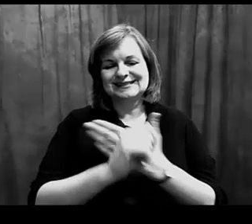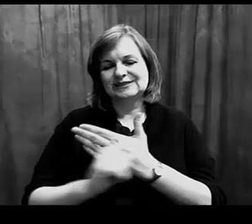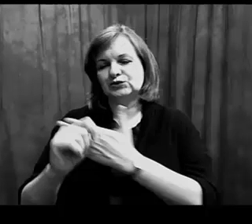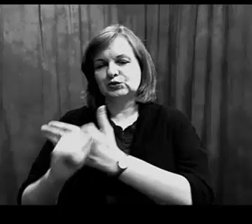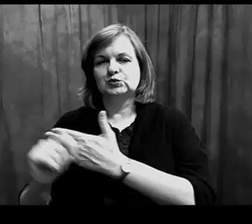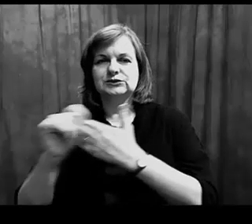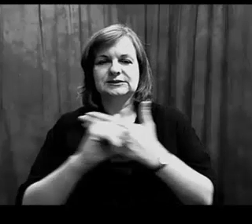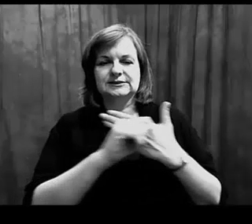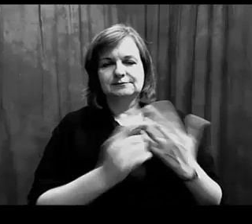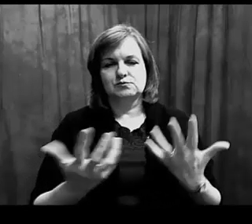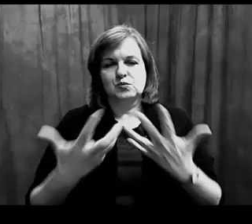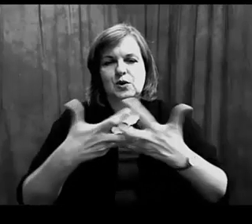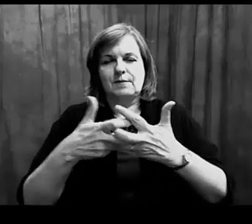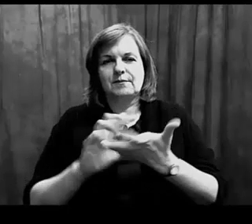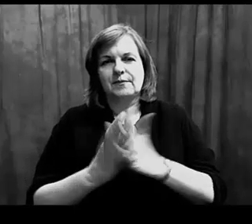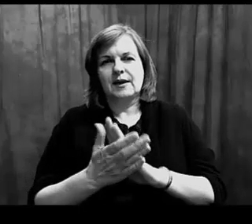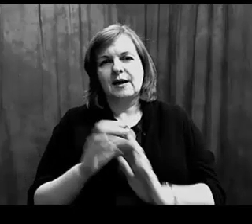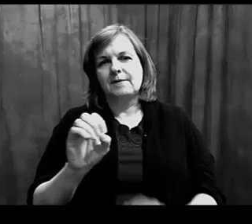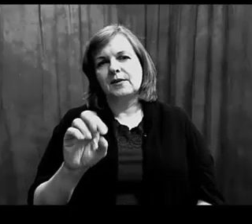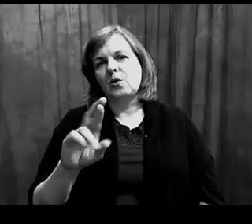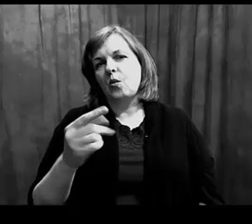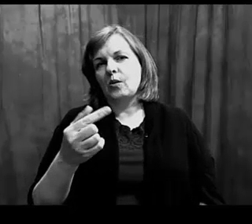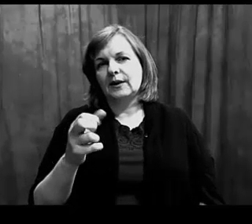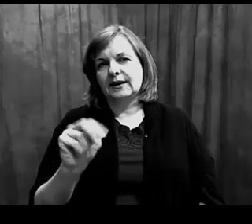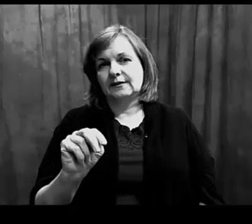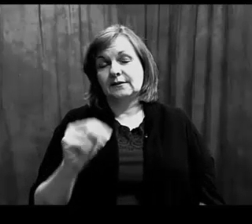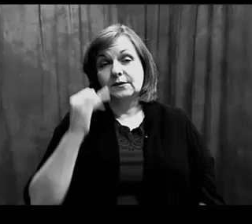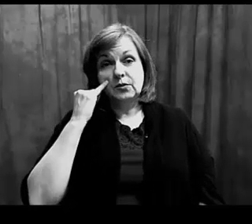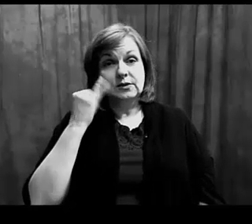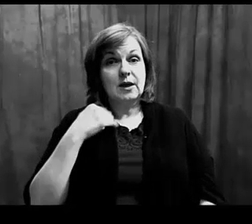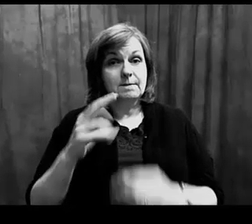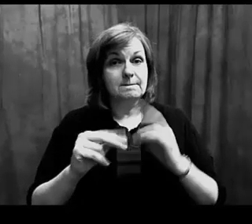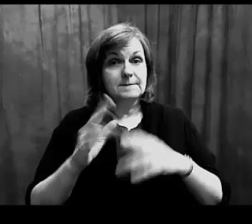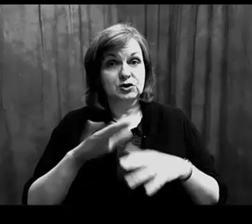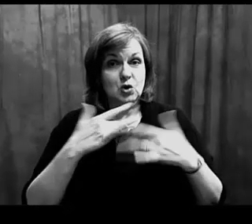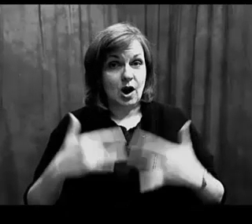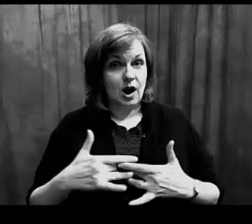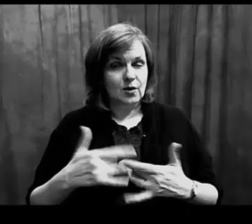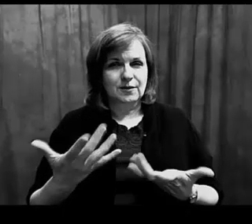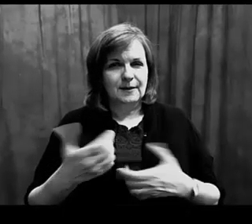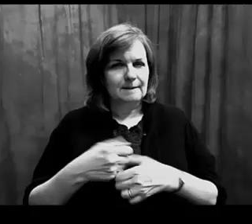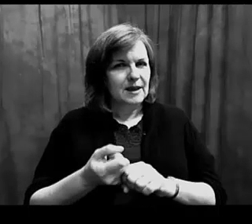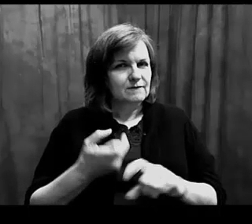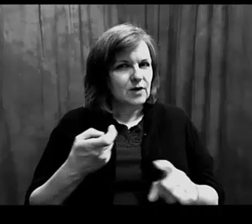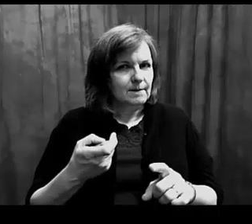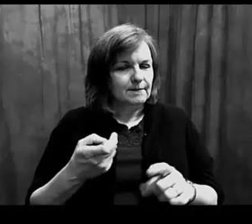we build those cells and tissues so tissues are groups of cells